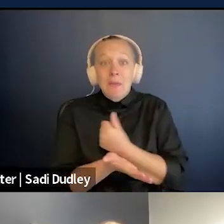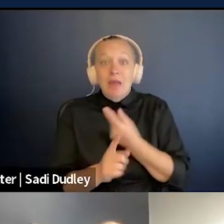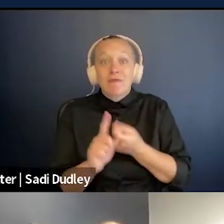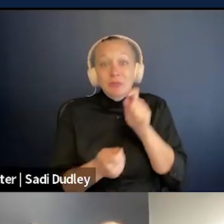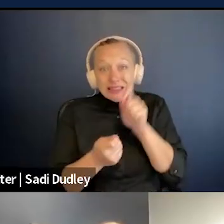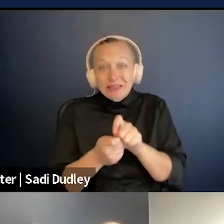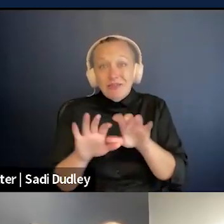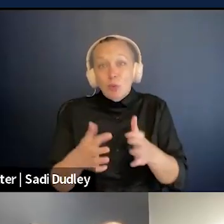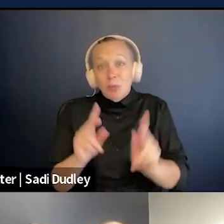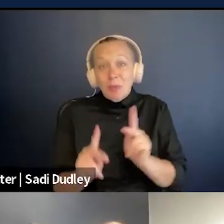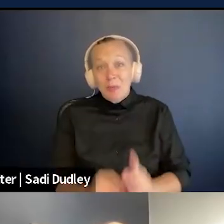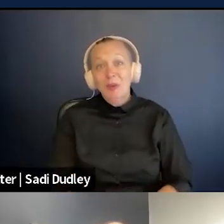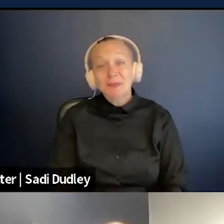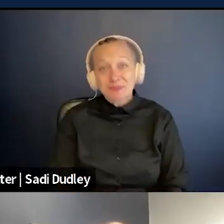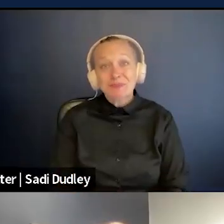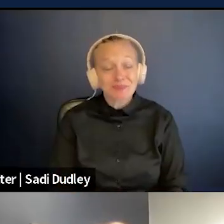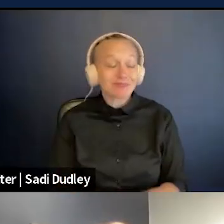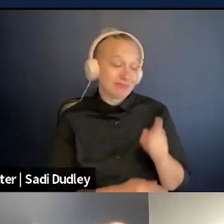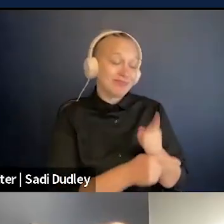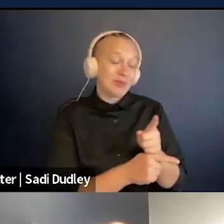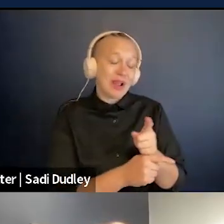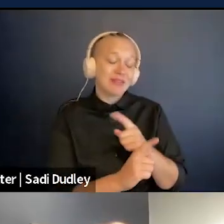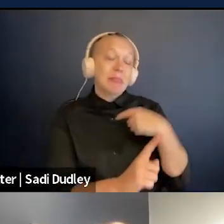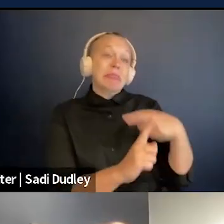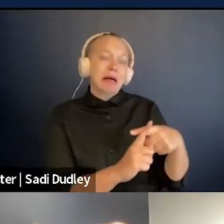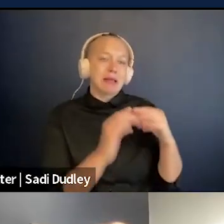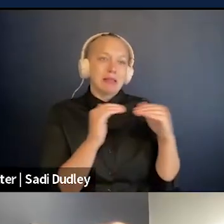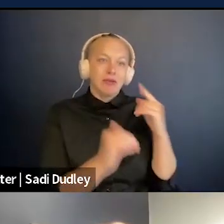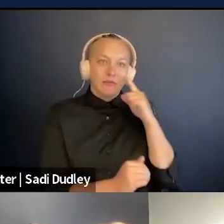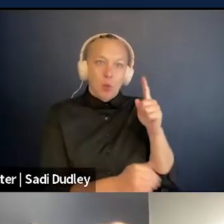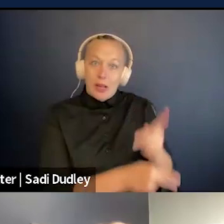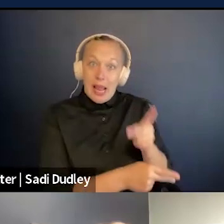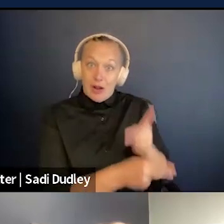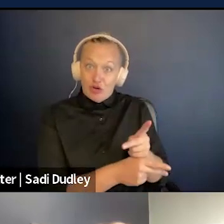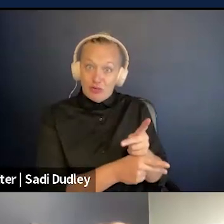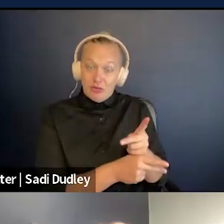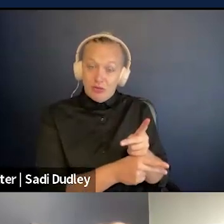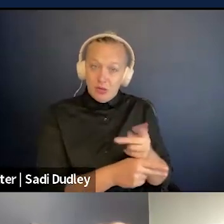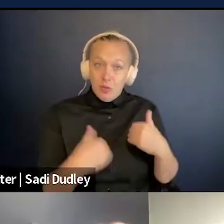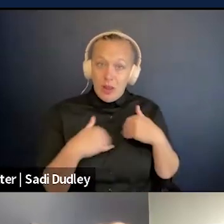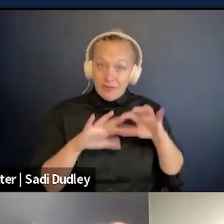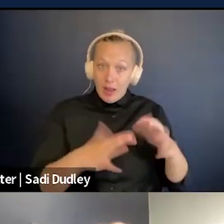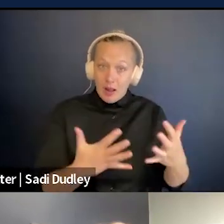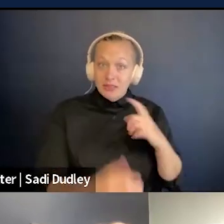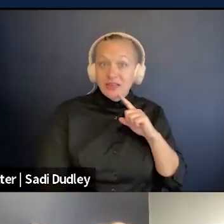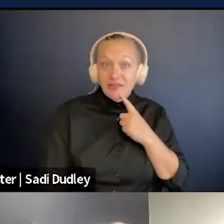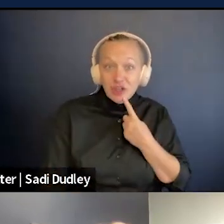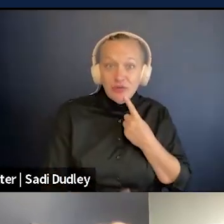Right. Plus the level of care, because we have a population… severely marginally impaired.